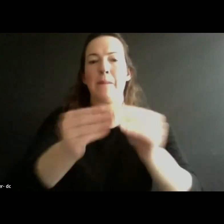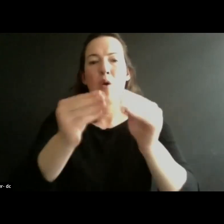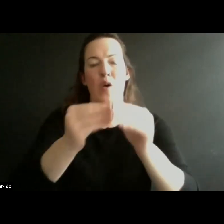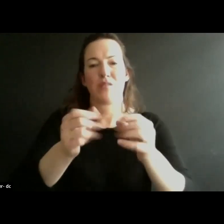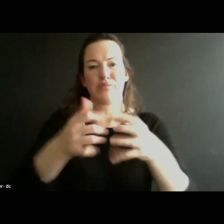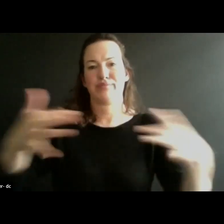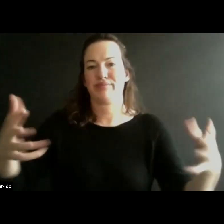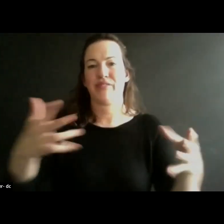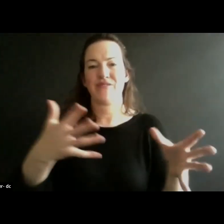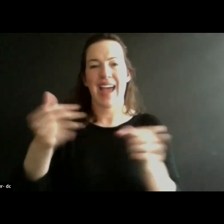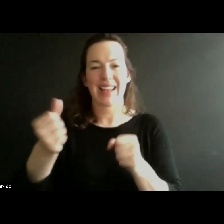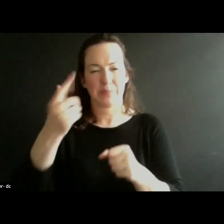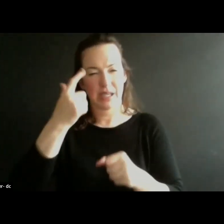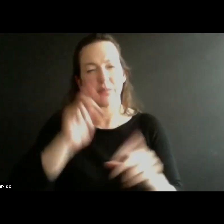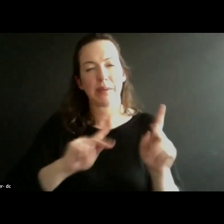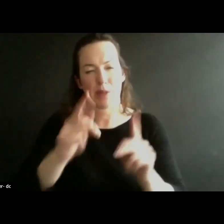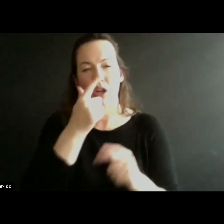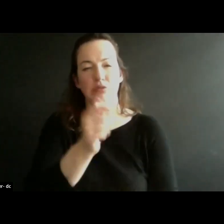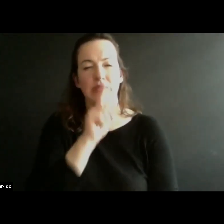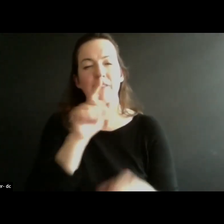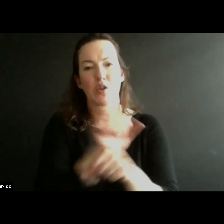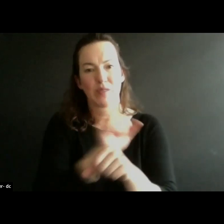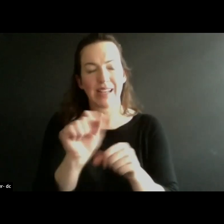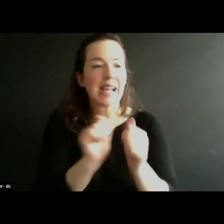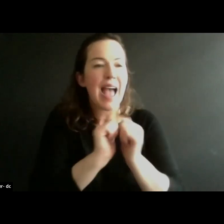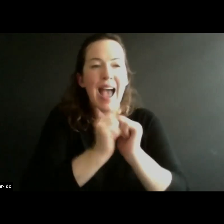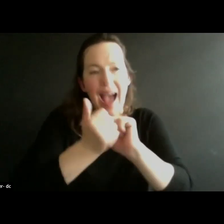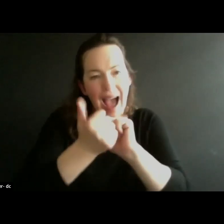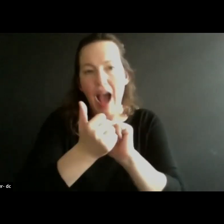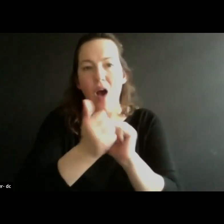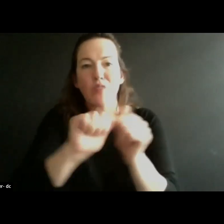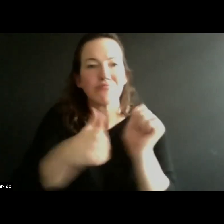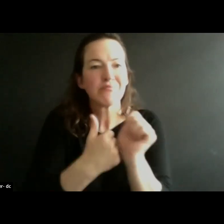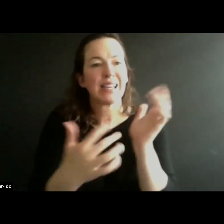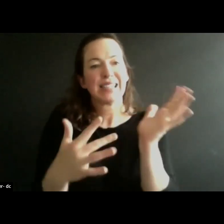that cause. Folks are very interested in the kind of how that technical pieces. Now we